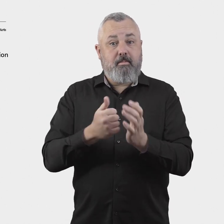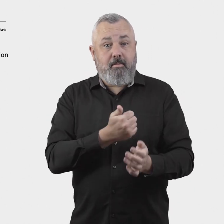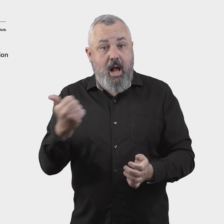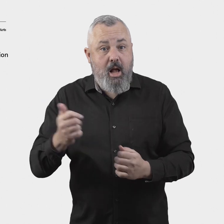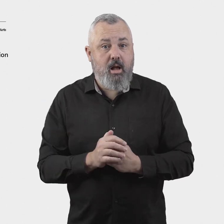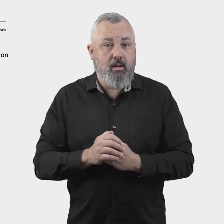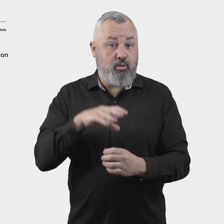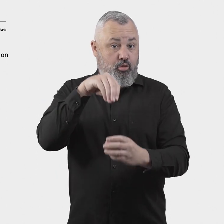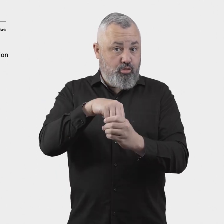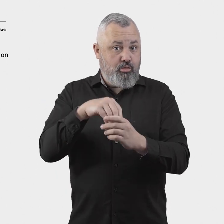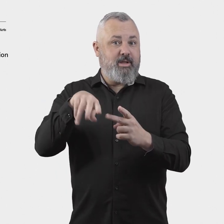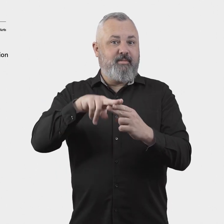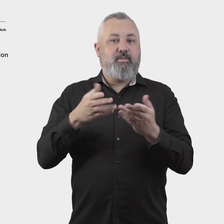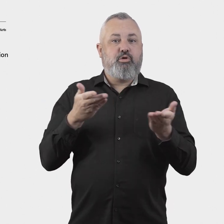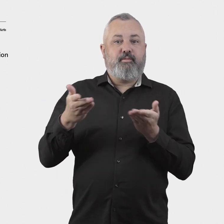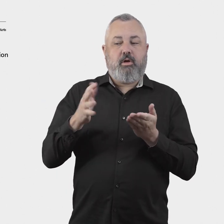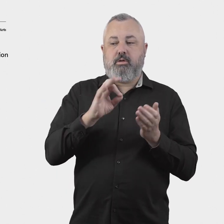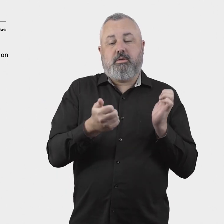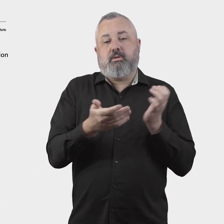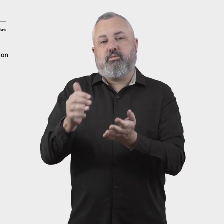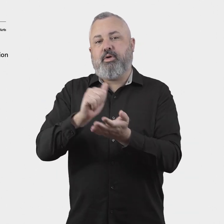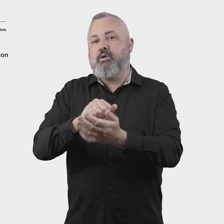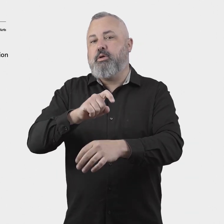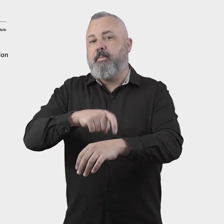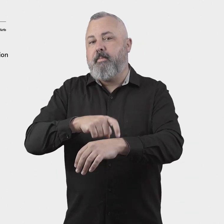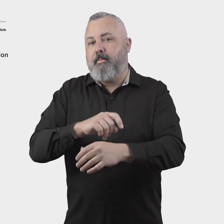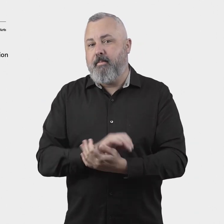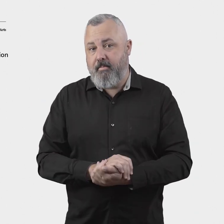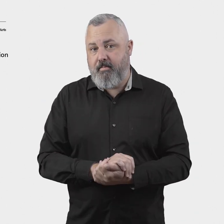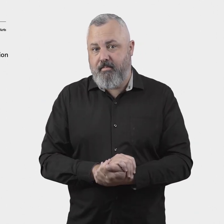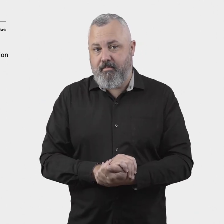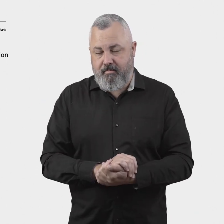service providers do not meet these obligations, including when services are not delivered within a reasonable time.